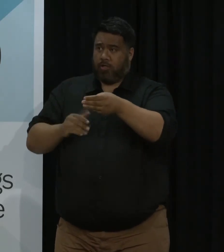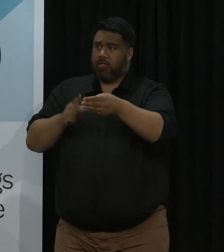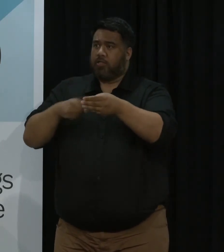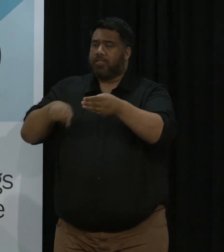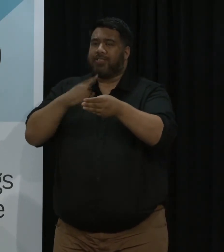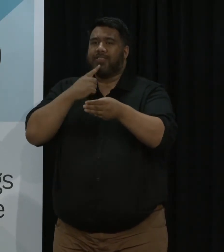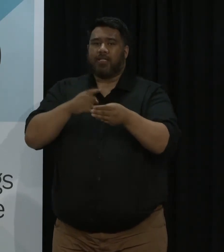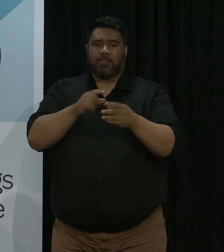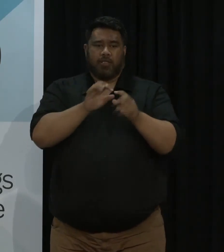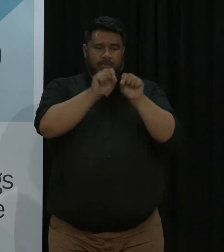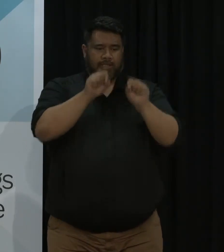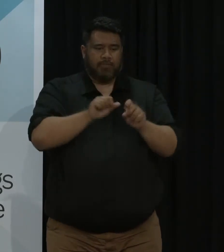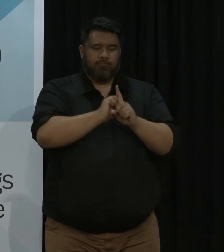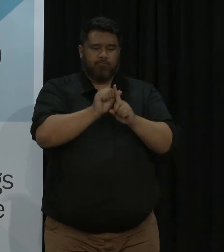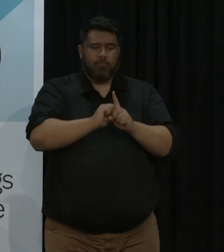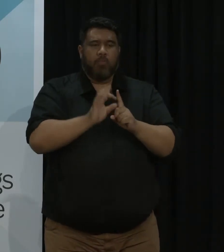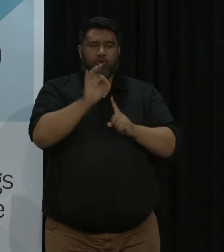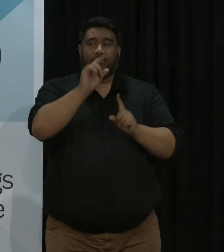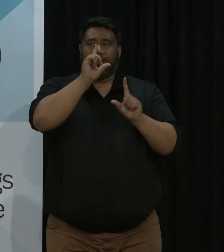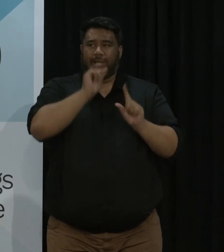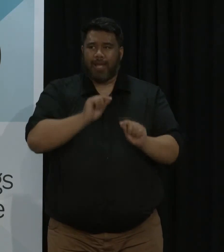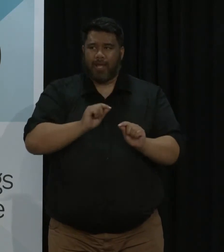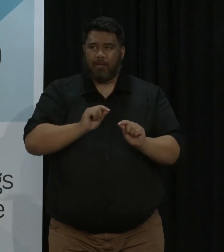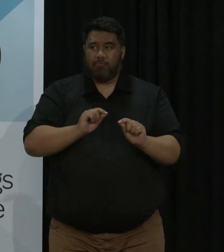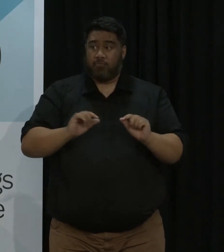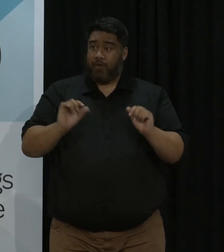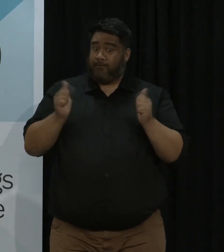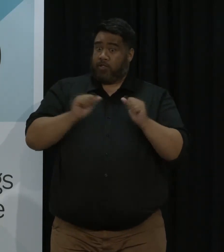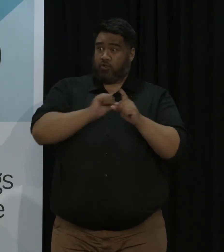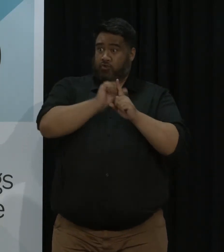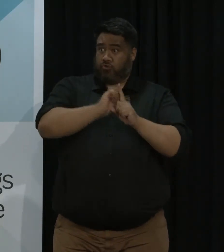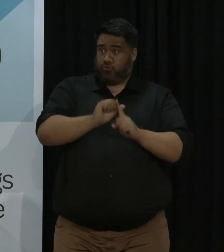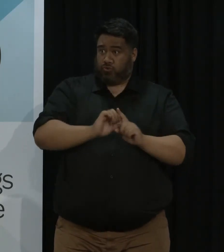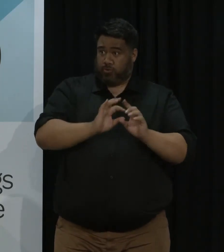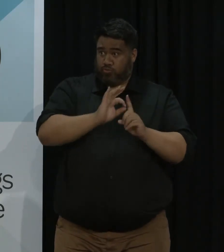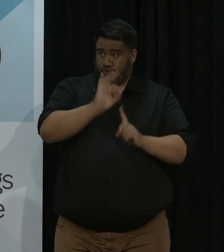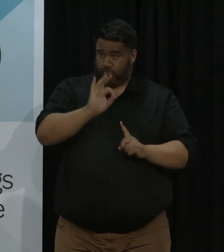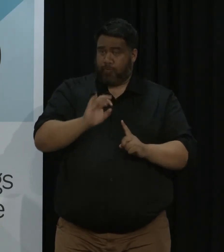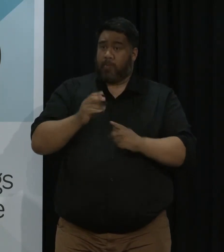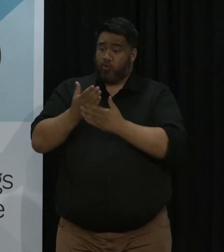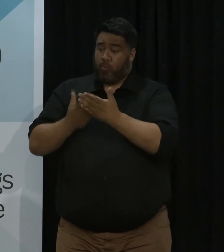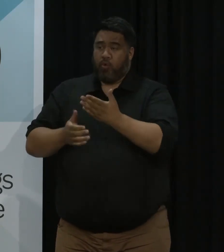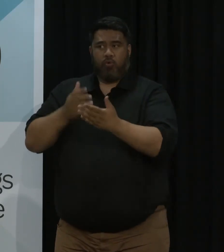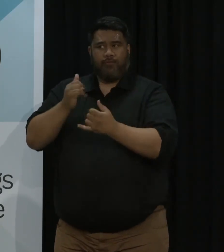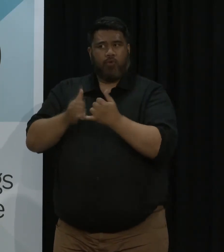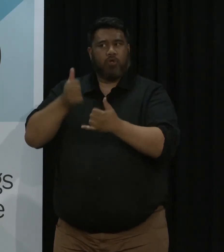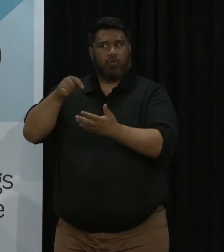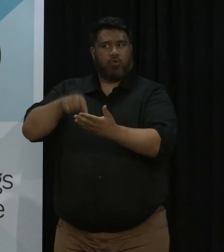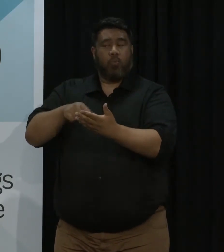actually, and to reiterate tha, what it has shown is ways that we can improve the system and